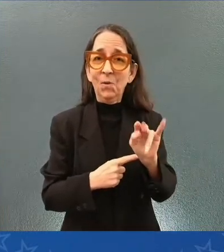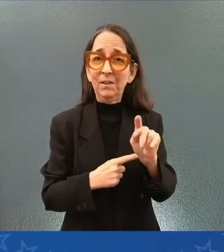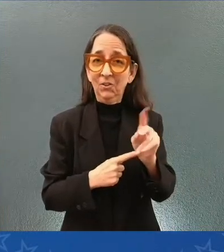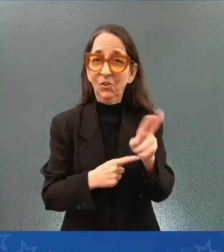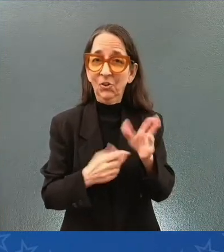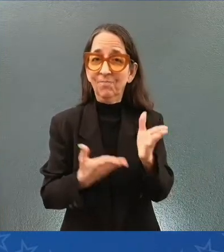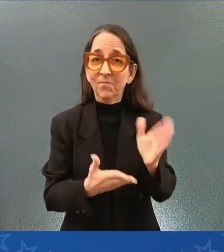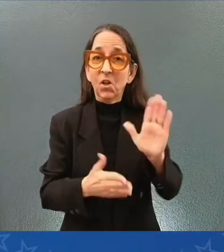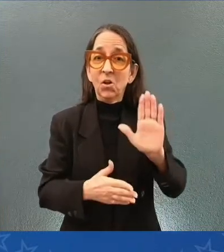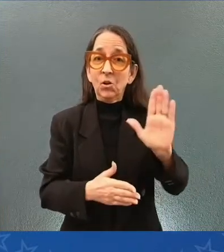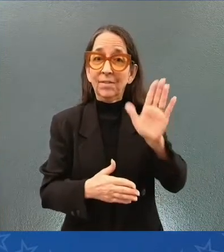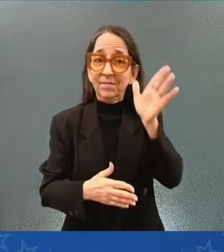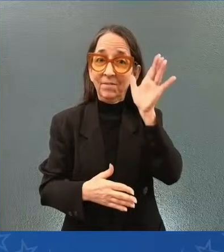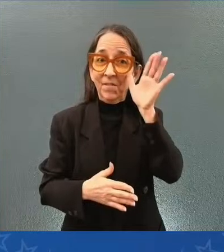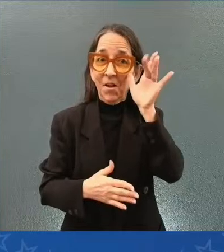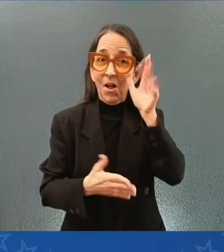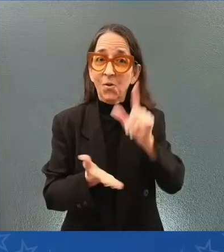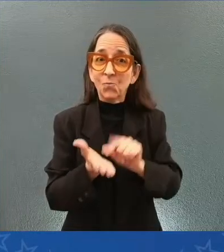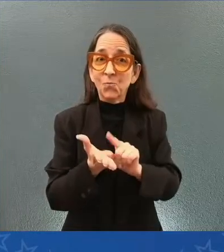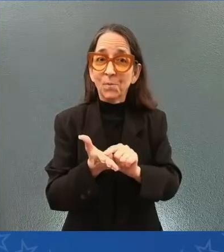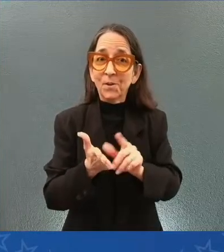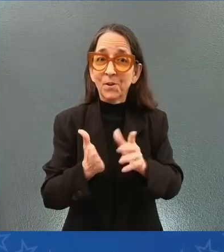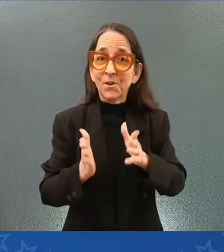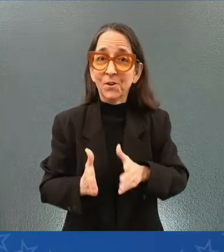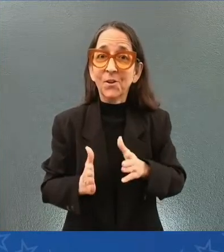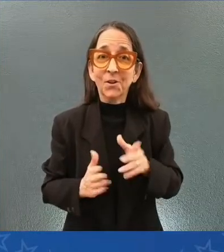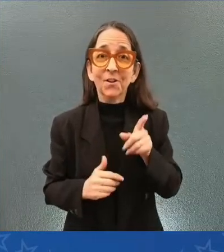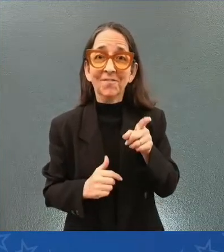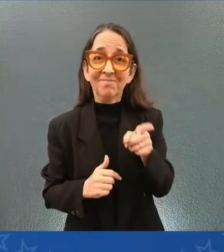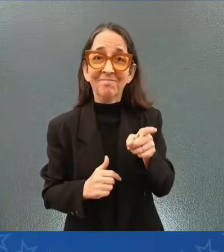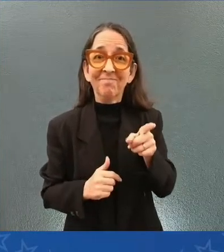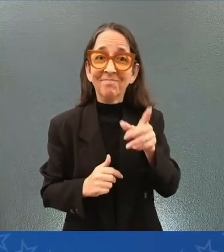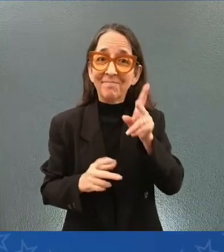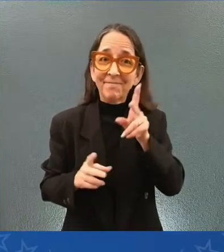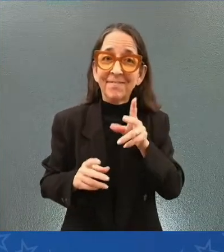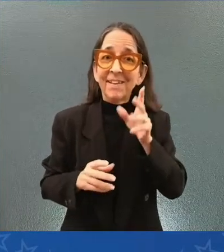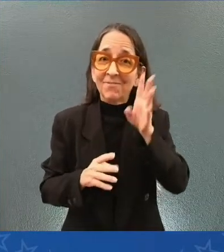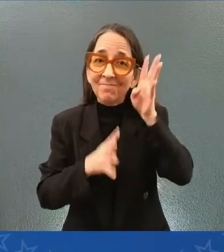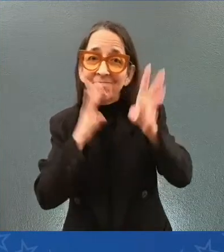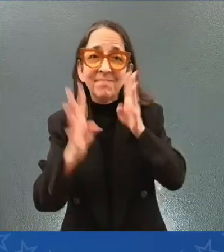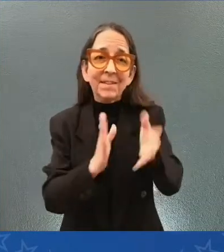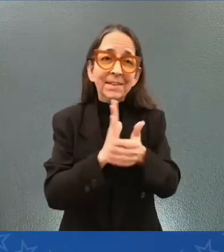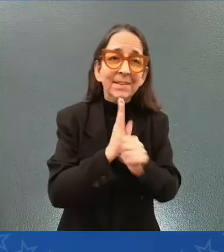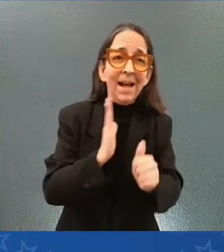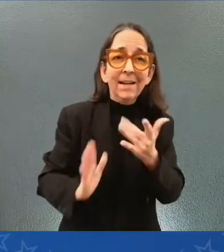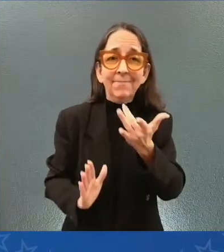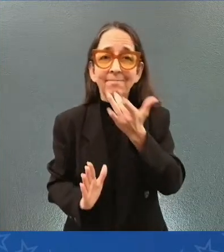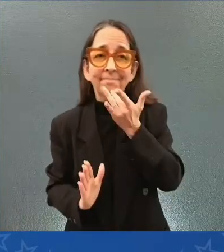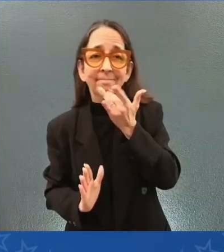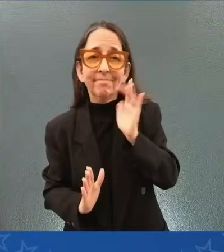Anna Wintour has used her creative talent, taste, and style for decades to redefine fashion journalism